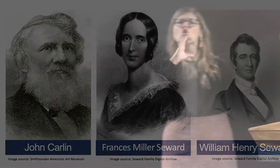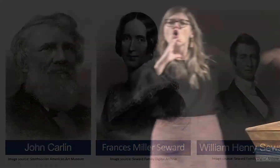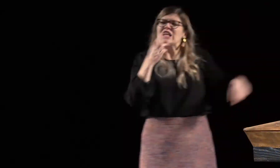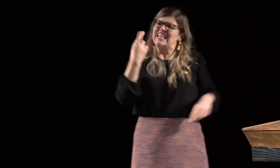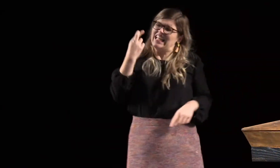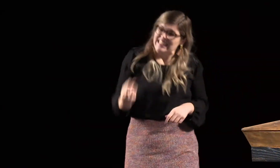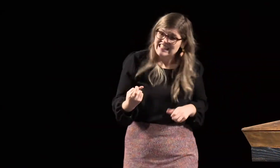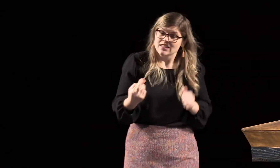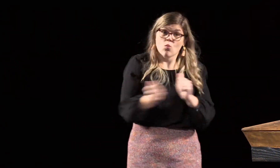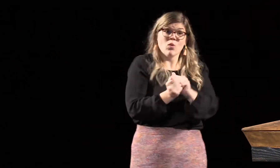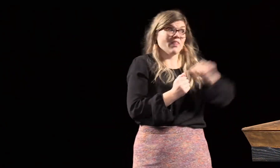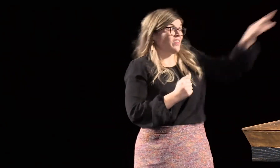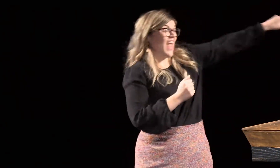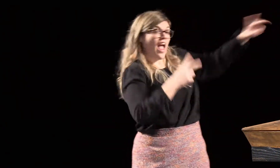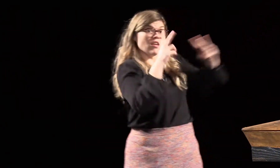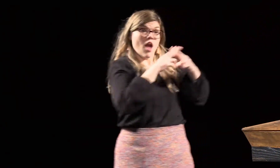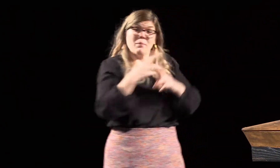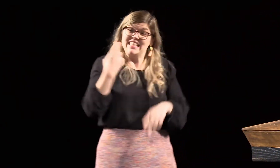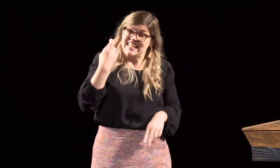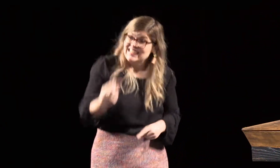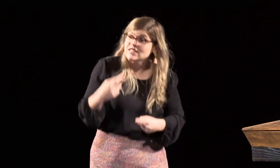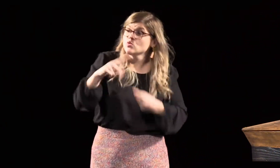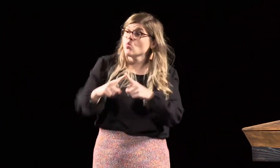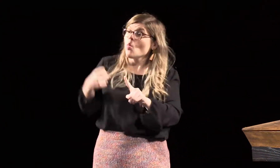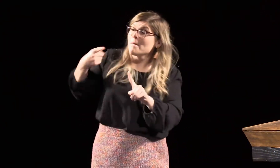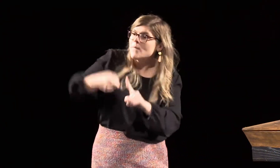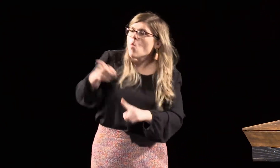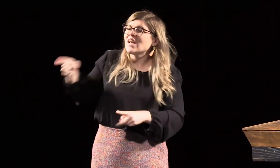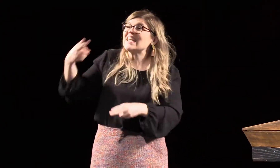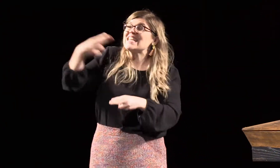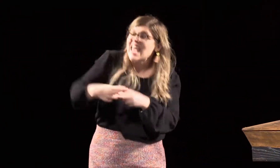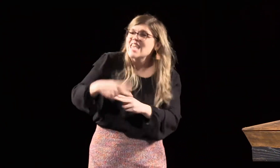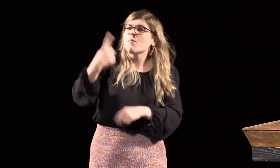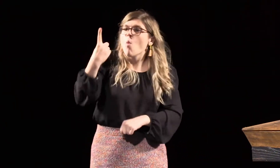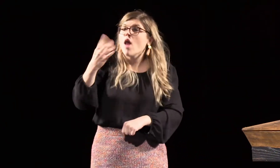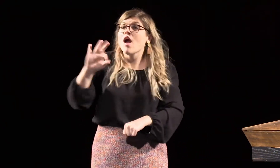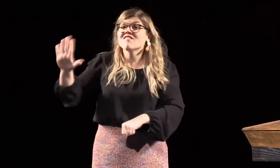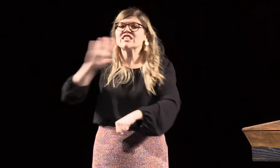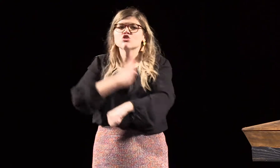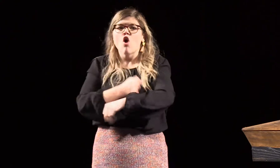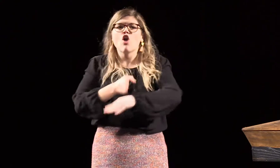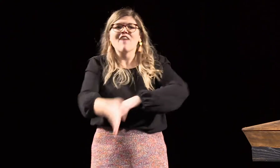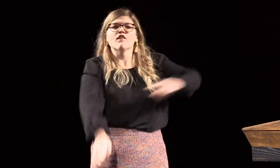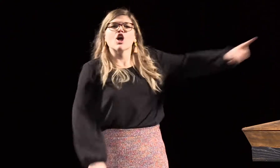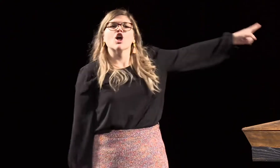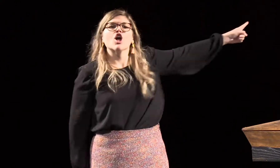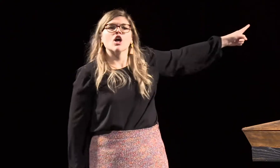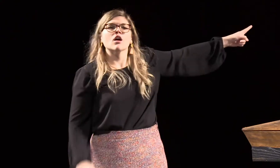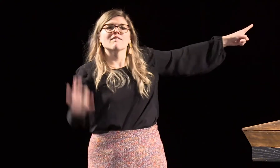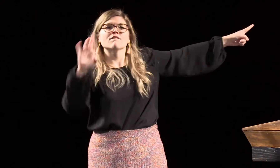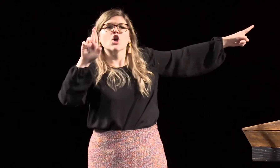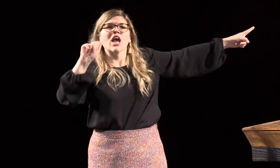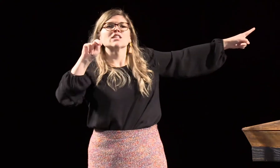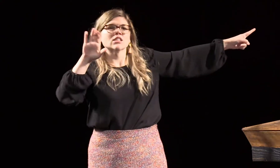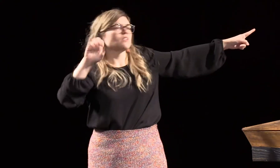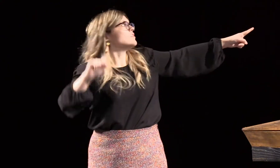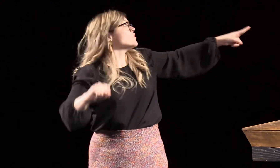She was named after this woman. Carlin actually named his first daughters after her--